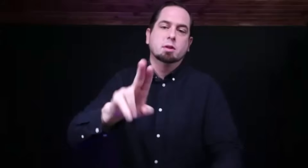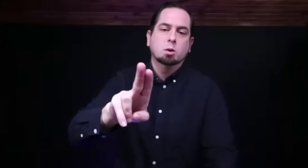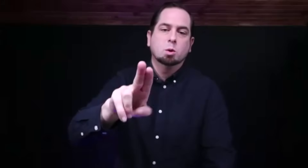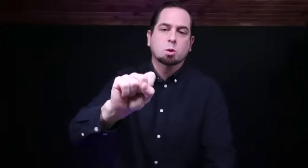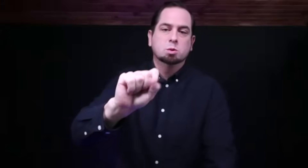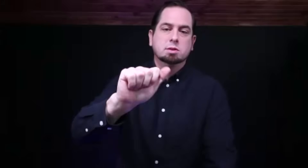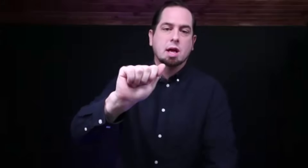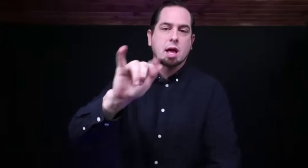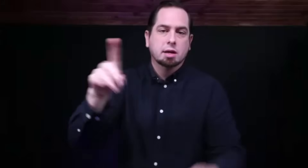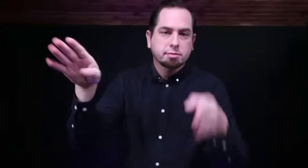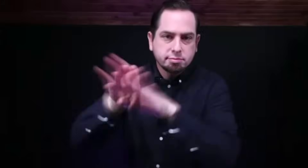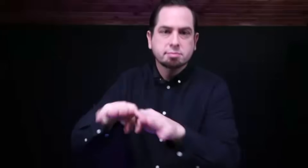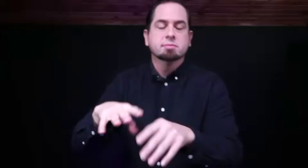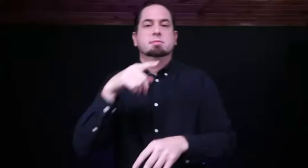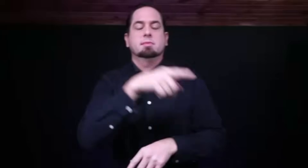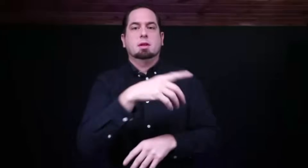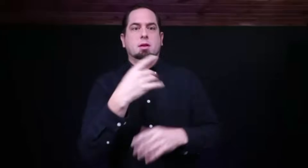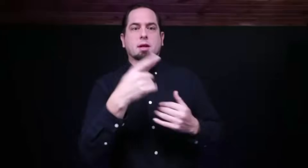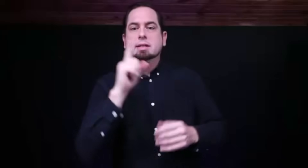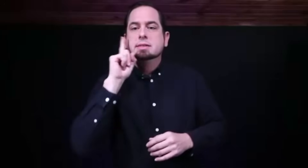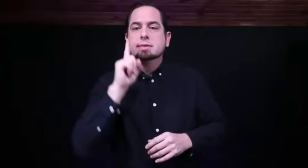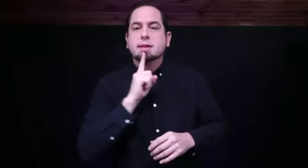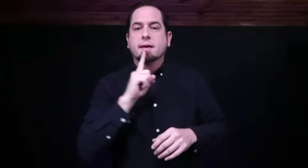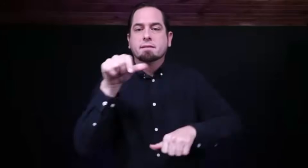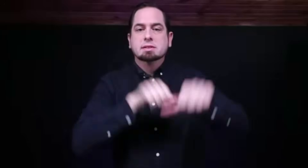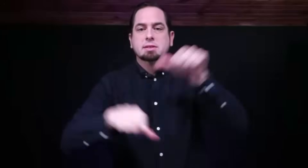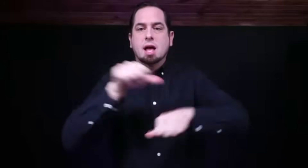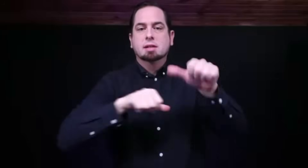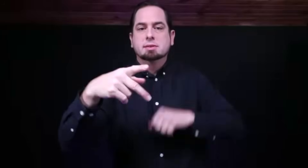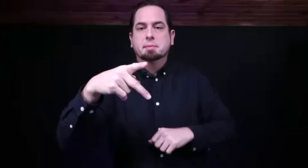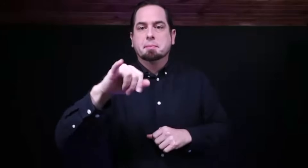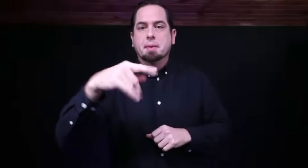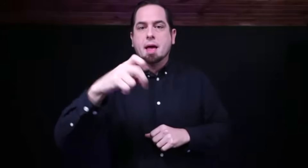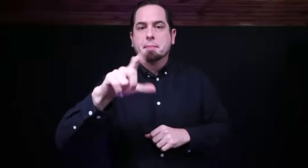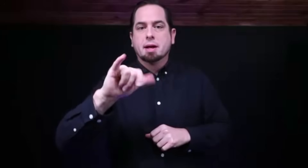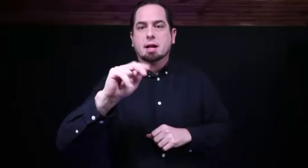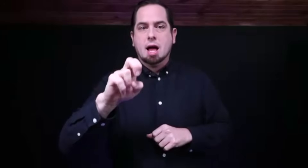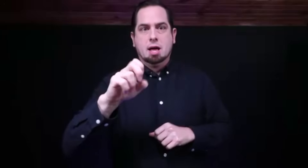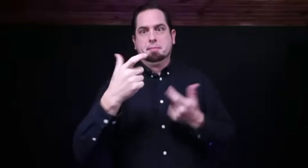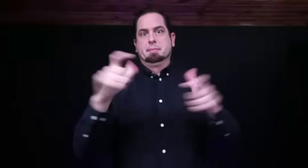such as the shuttering of USAID, the Deaf Scientist Pipeline,